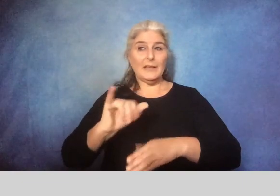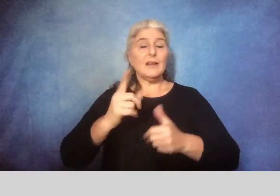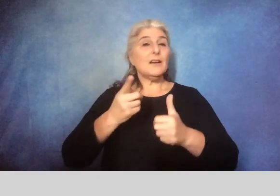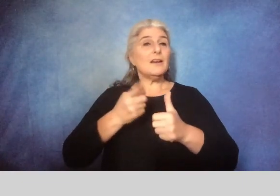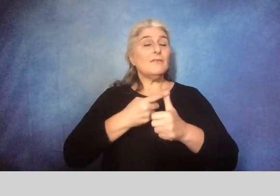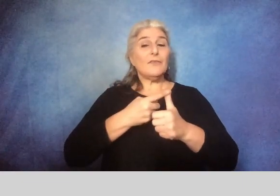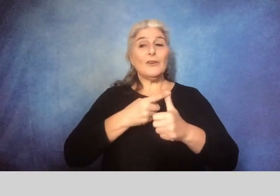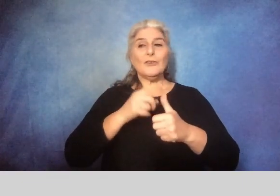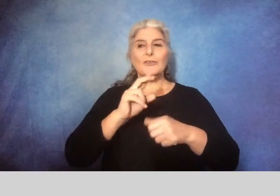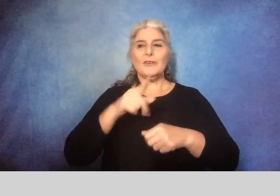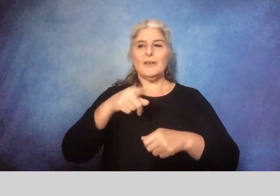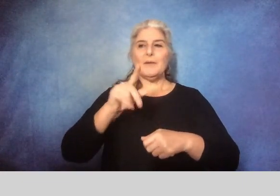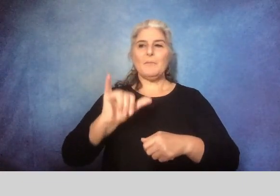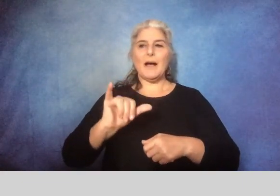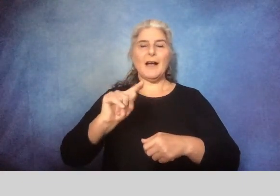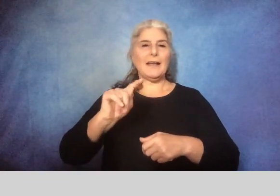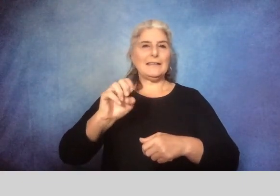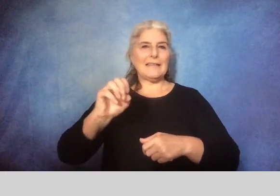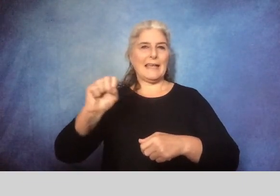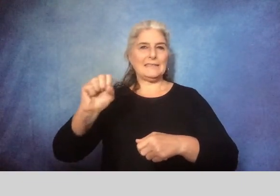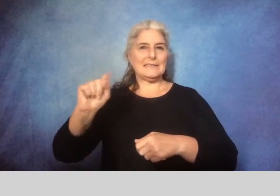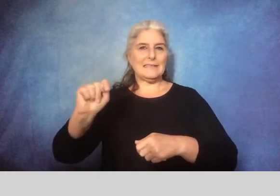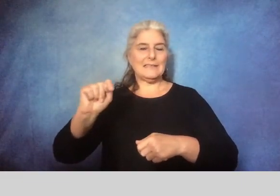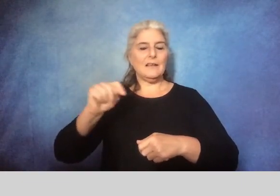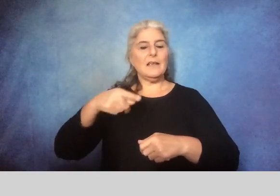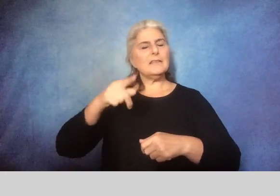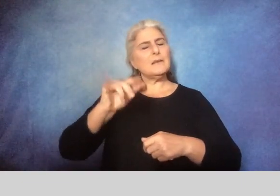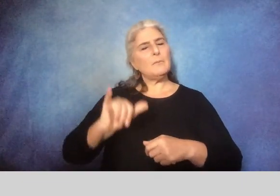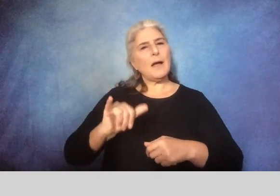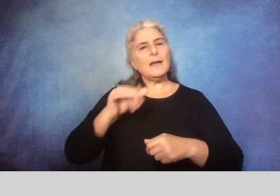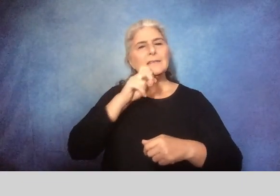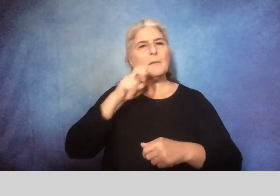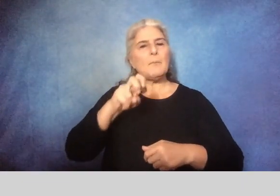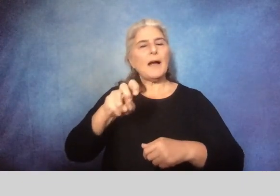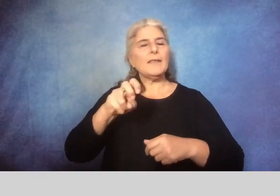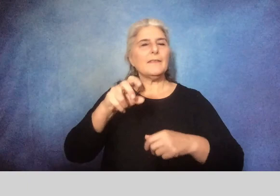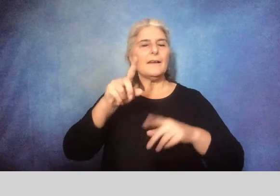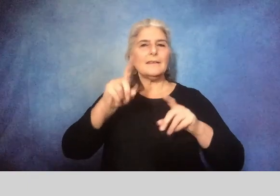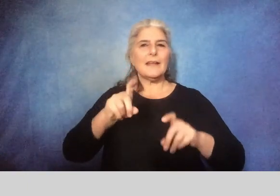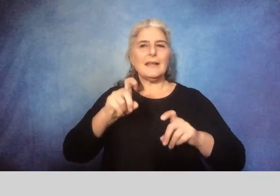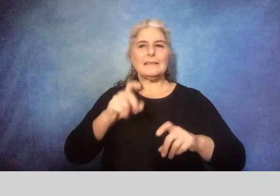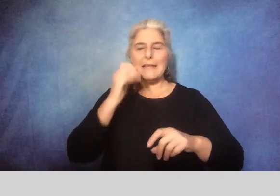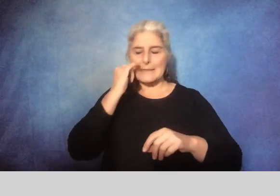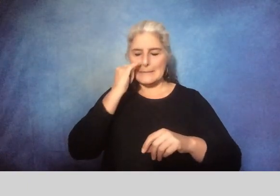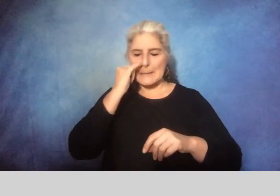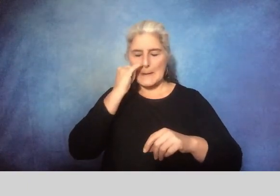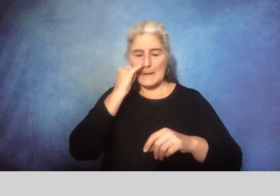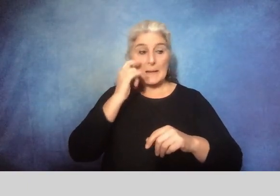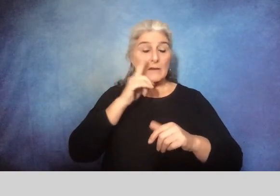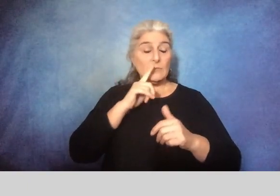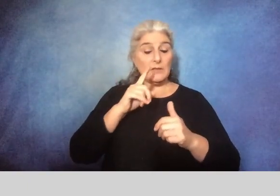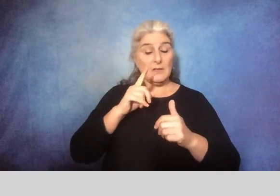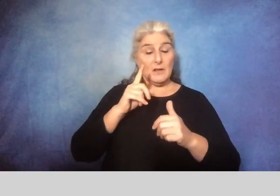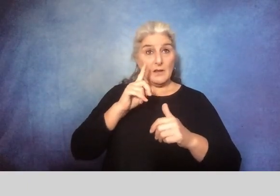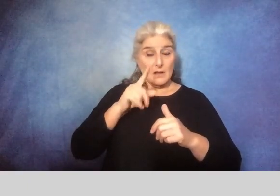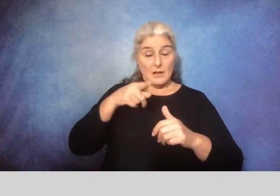Pytest is a Python test runner. Pluggy was first developed to create plugins for Pytest